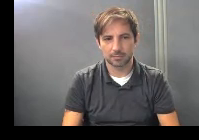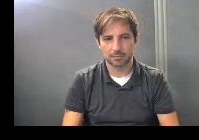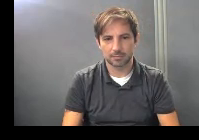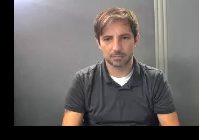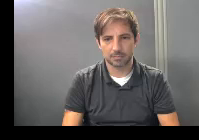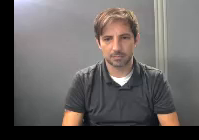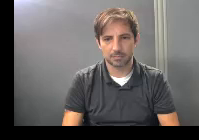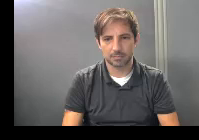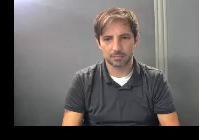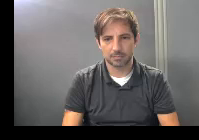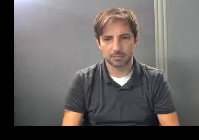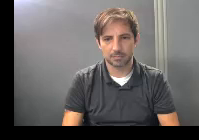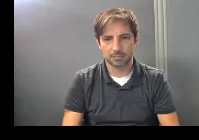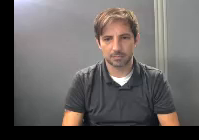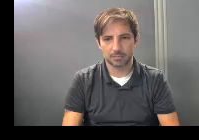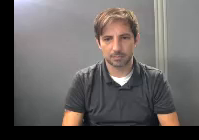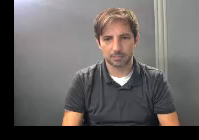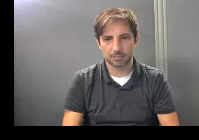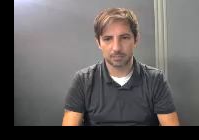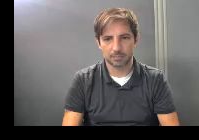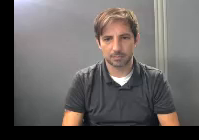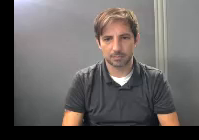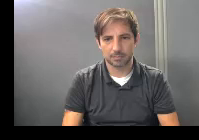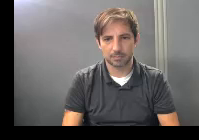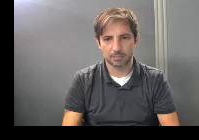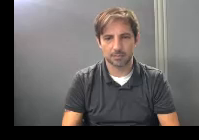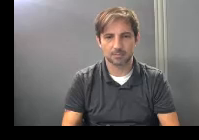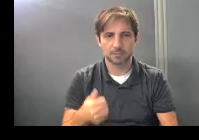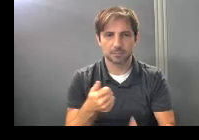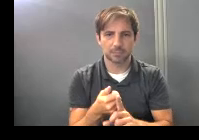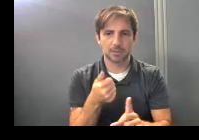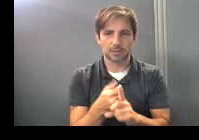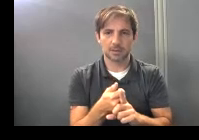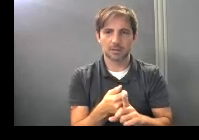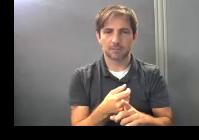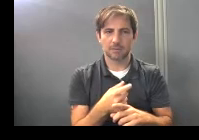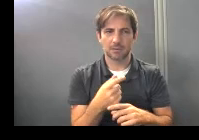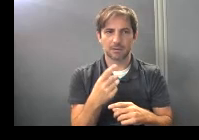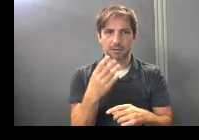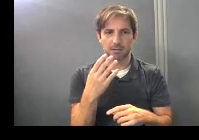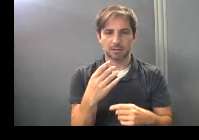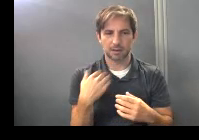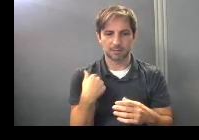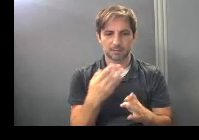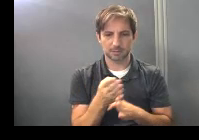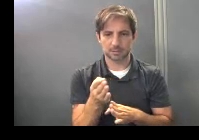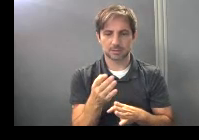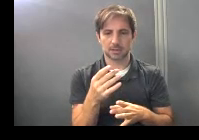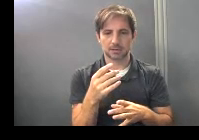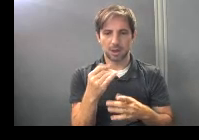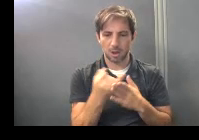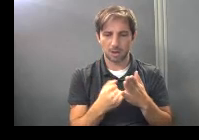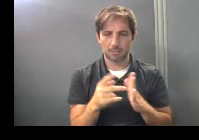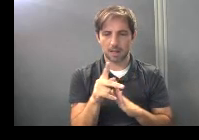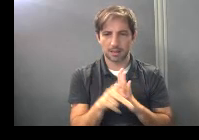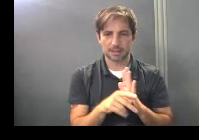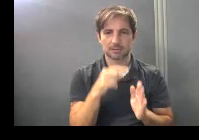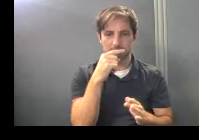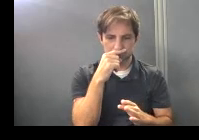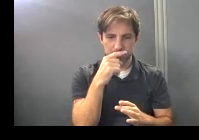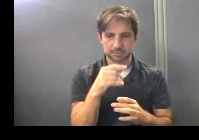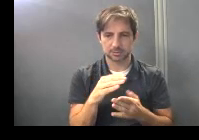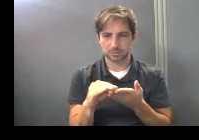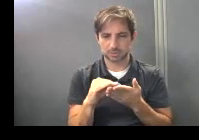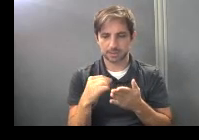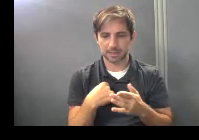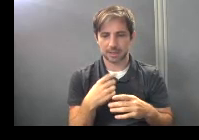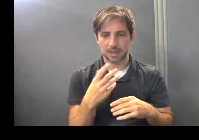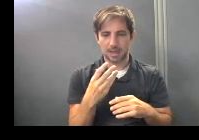OF ARTS AND ARTS MANAGER PROGRAM. SHE HAS TAUGHT COURSES IN ART POLICY AND COMPARED